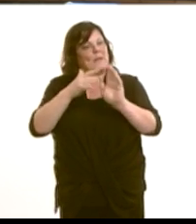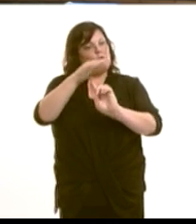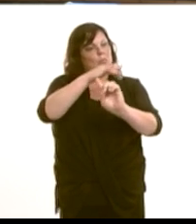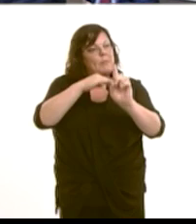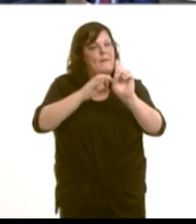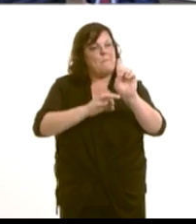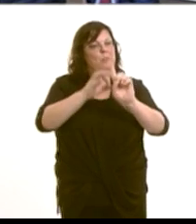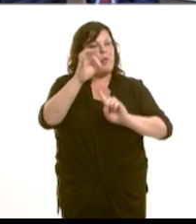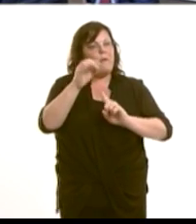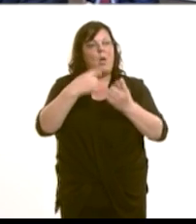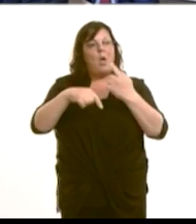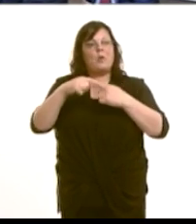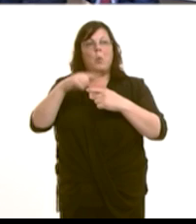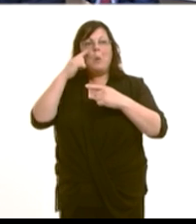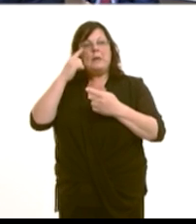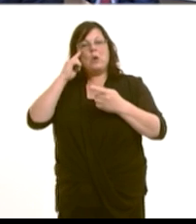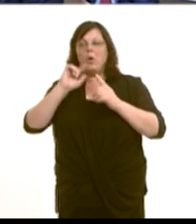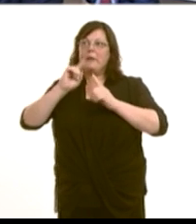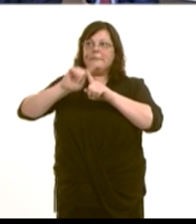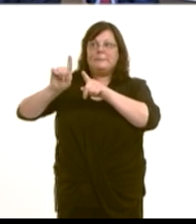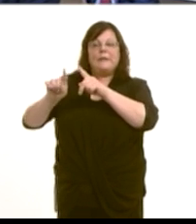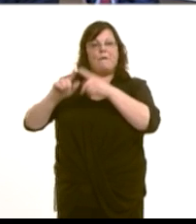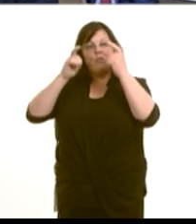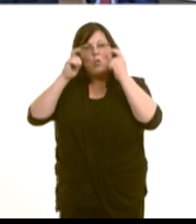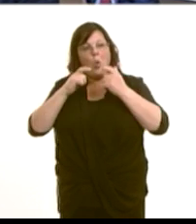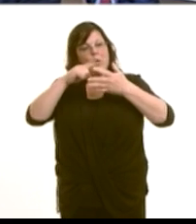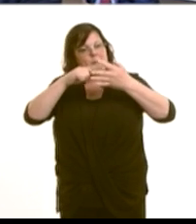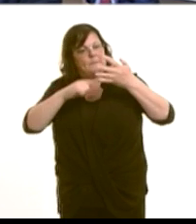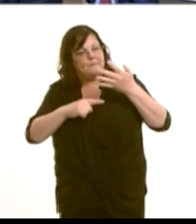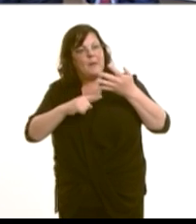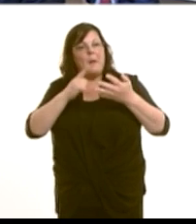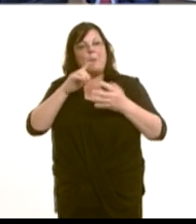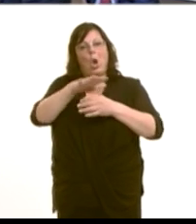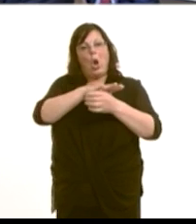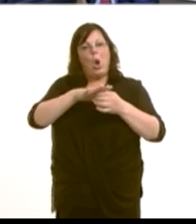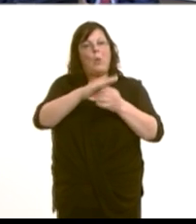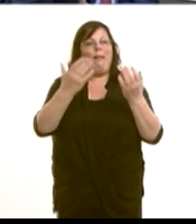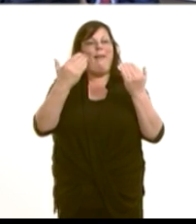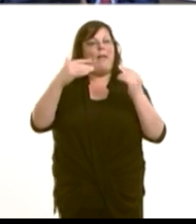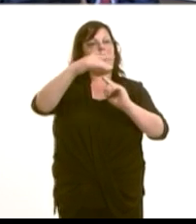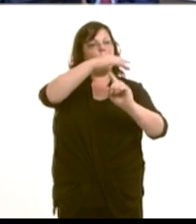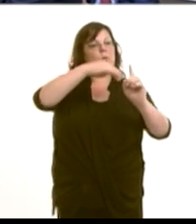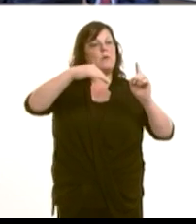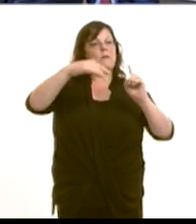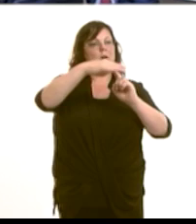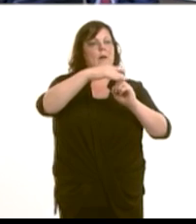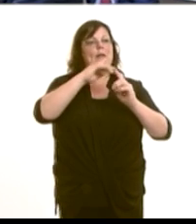basis once we have agreed the negotiating position for withdrawal, but local air-quality management is driven by the Environment Act 1995.